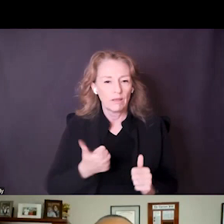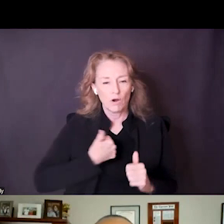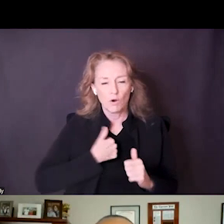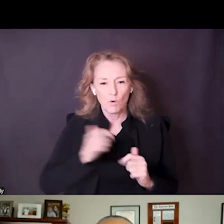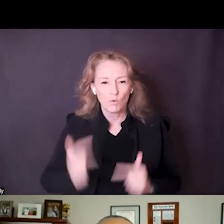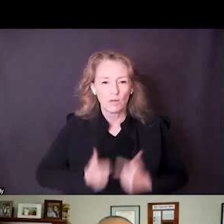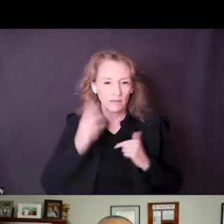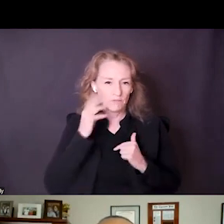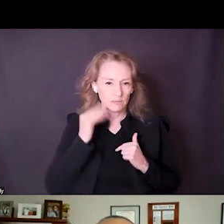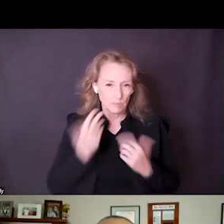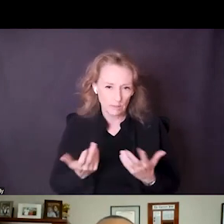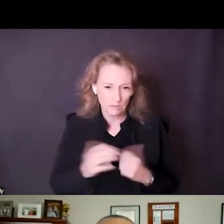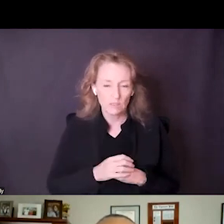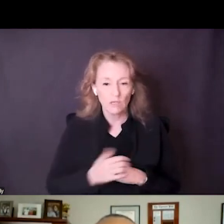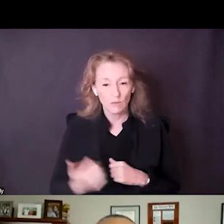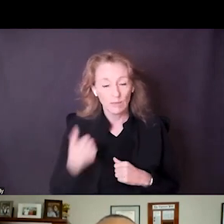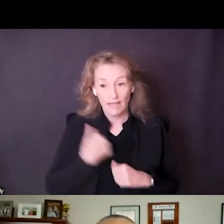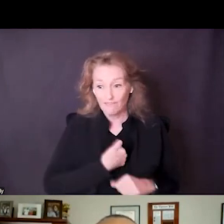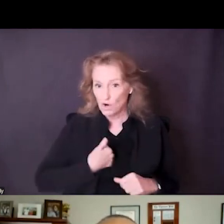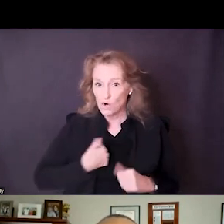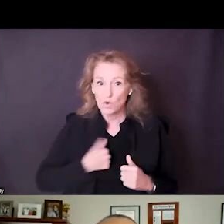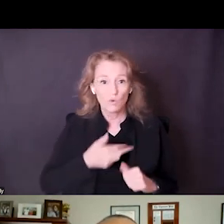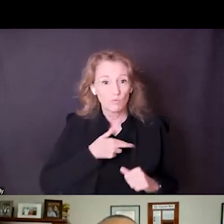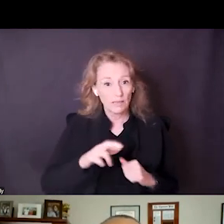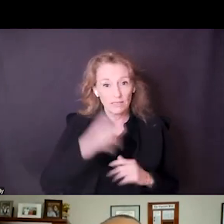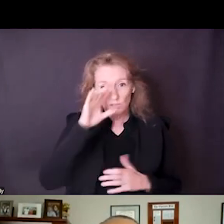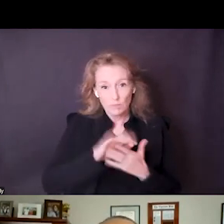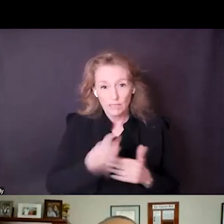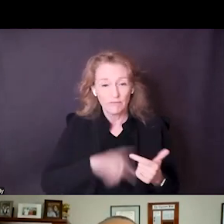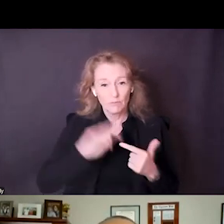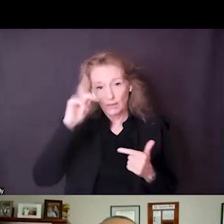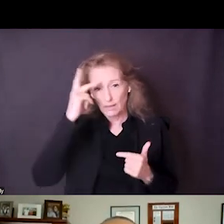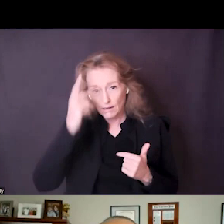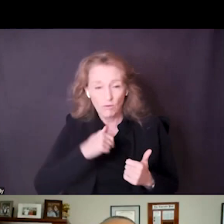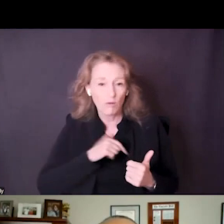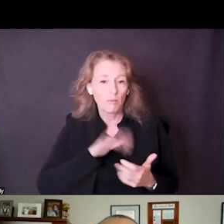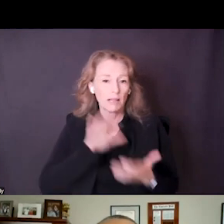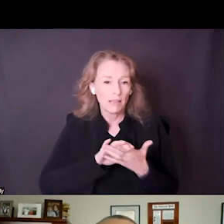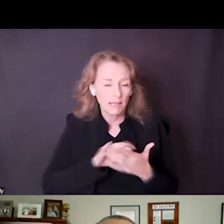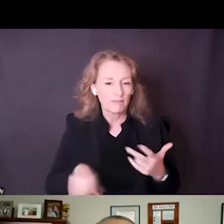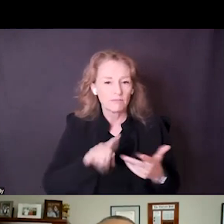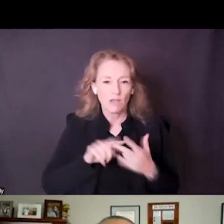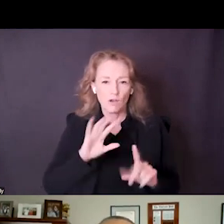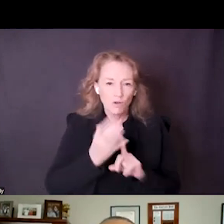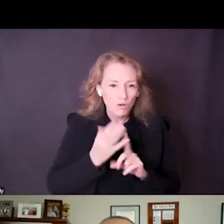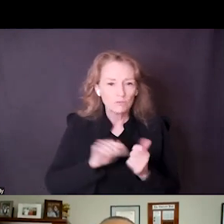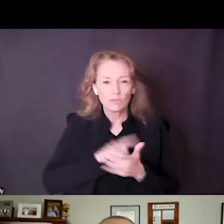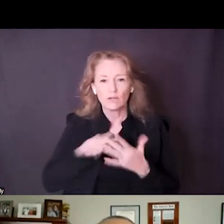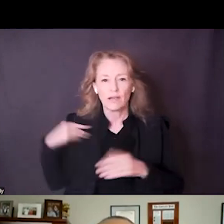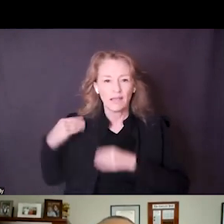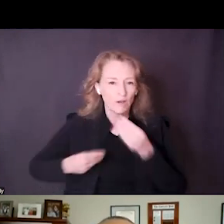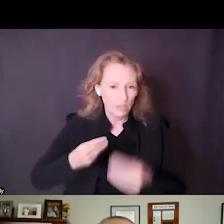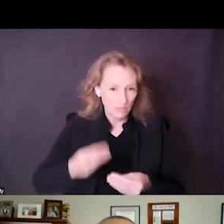WE CARRY OUR OWN RELIGIOUS BELIEFS AND CULTURE, BUT ALL HERE.